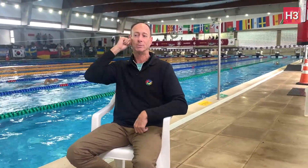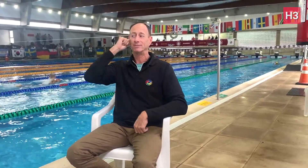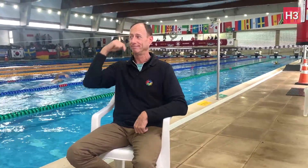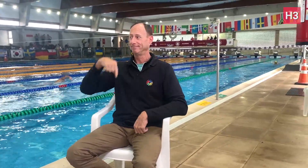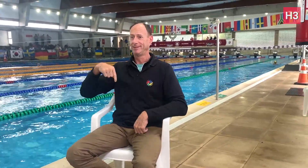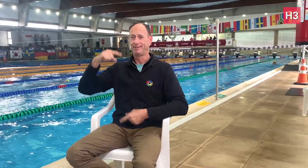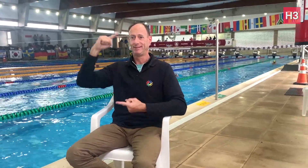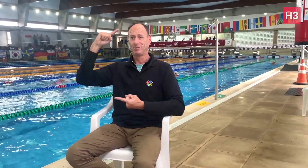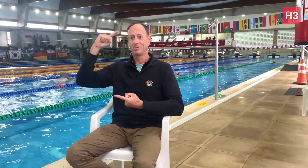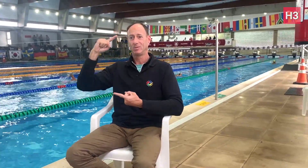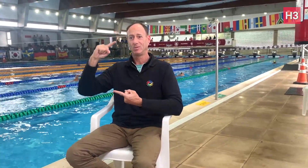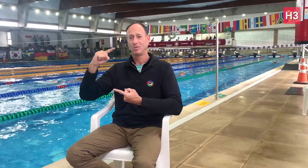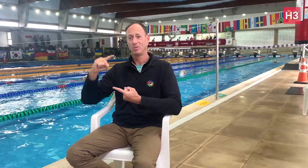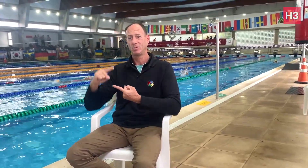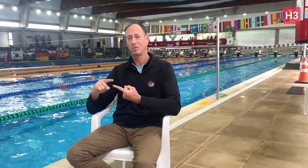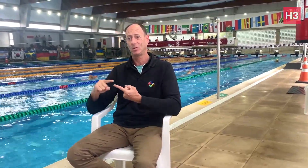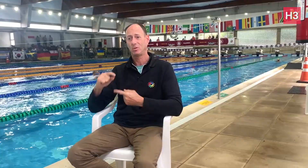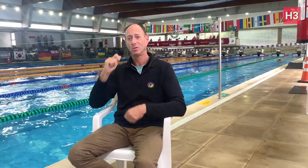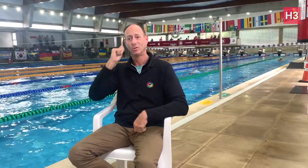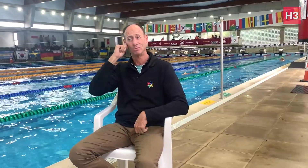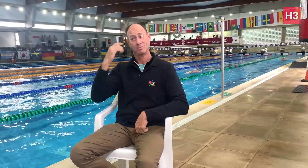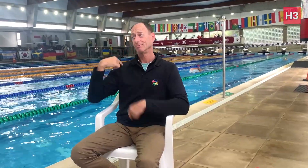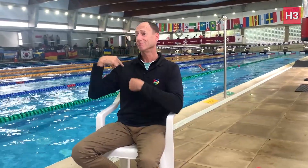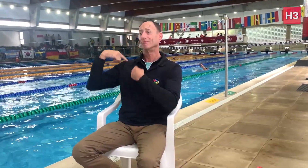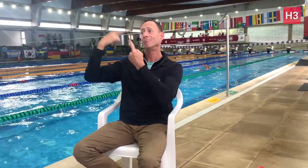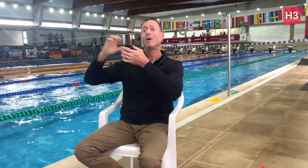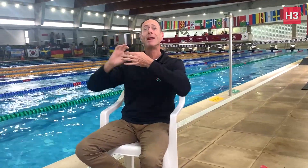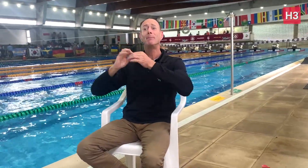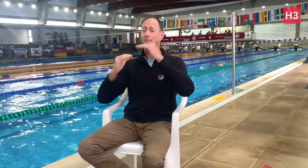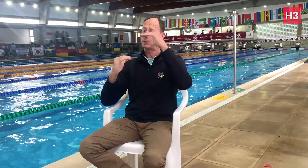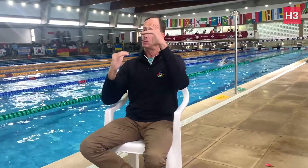We’ve always had nearly equal numbers